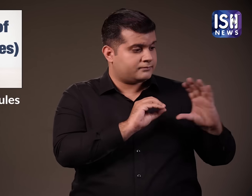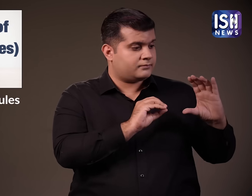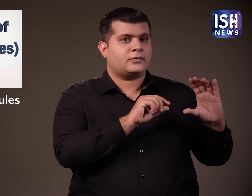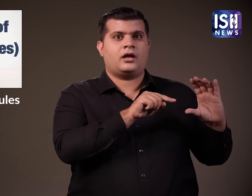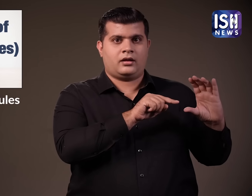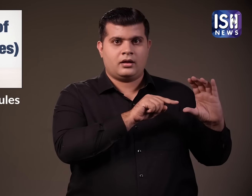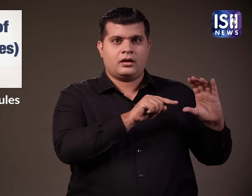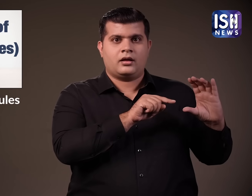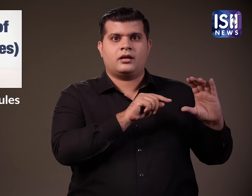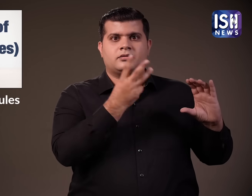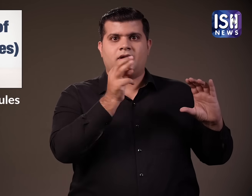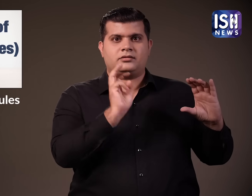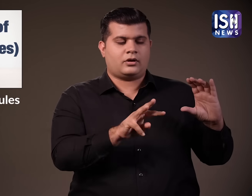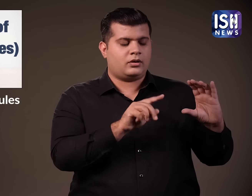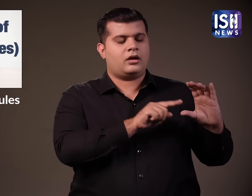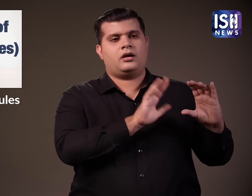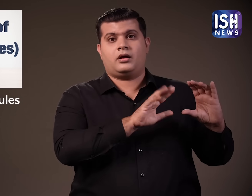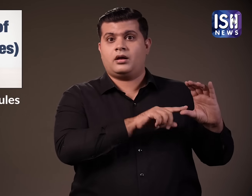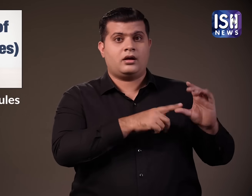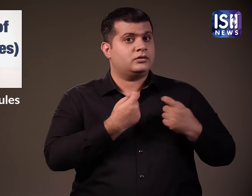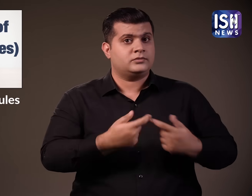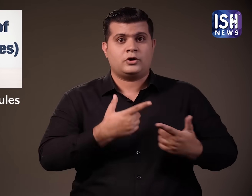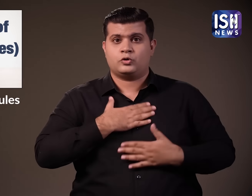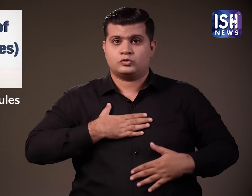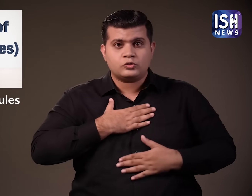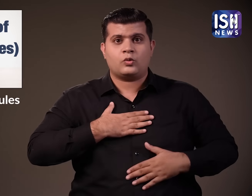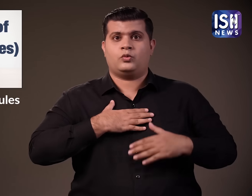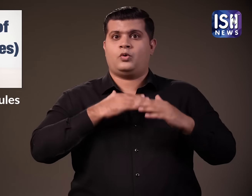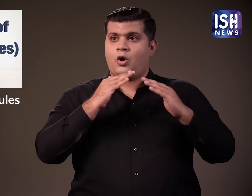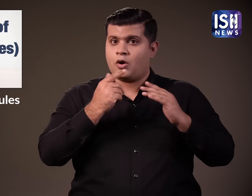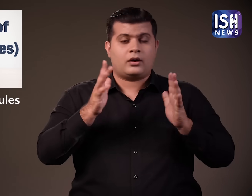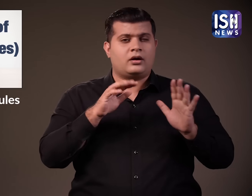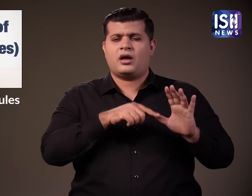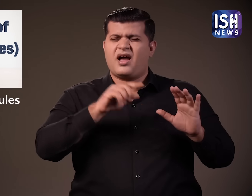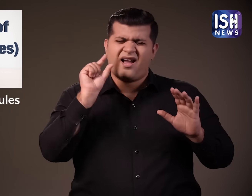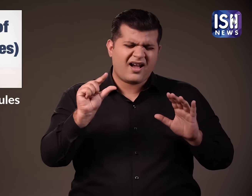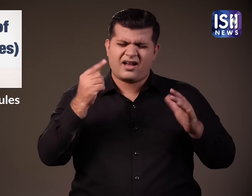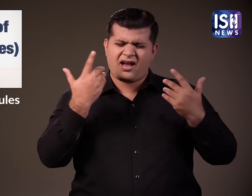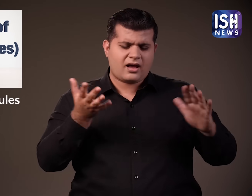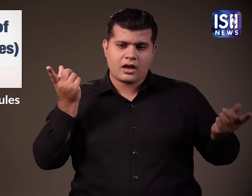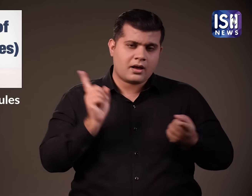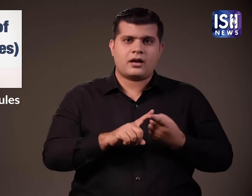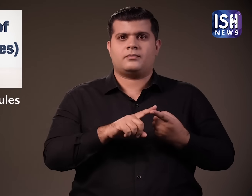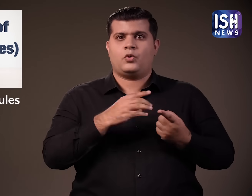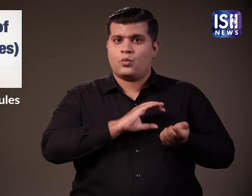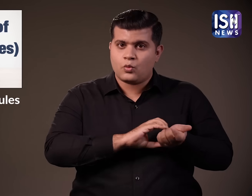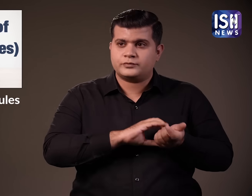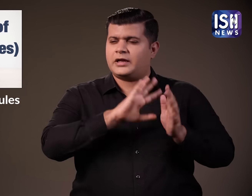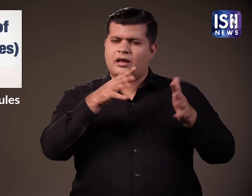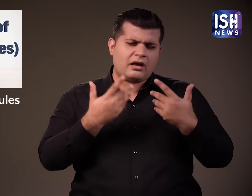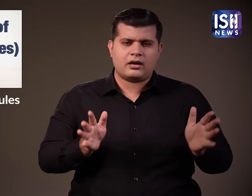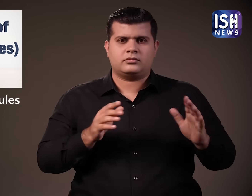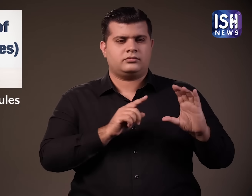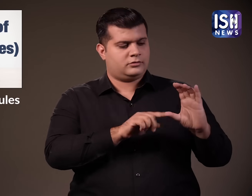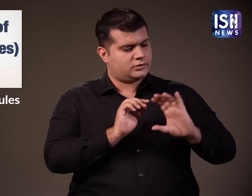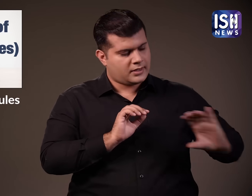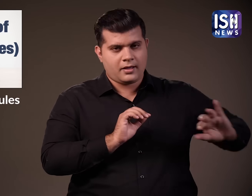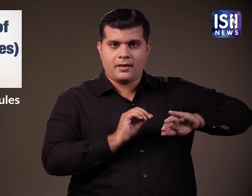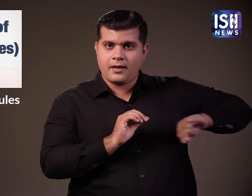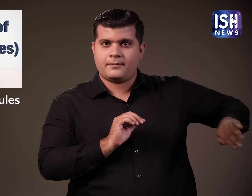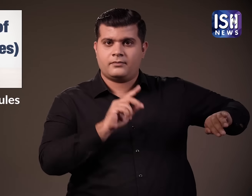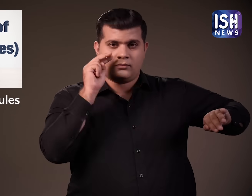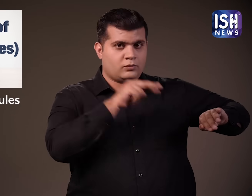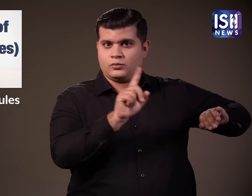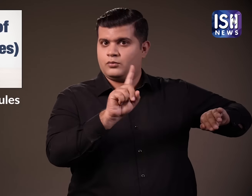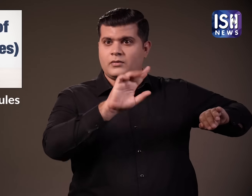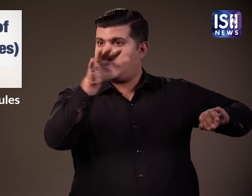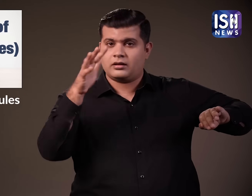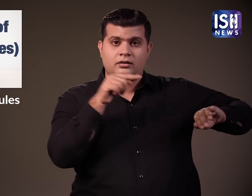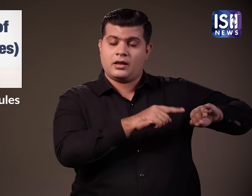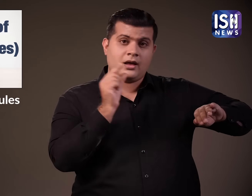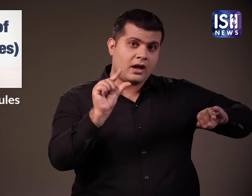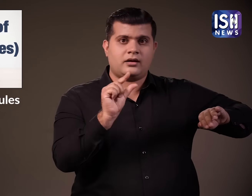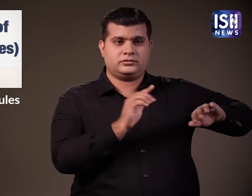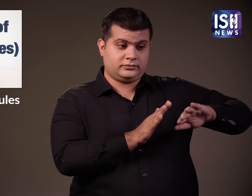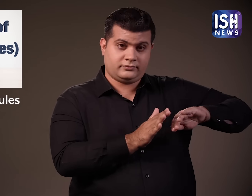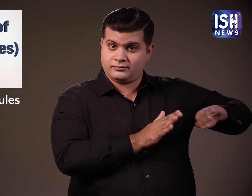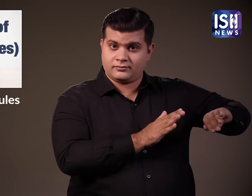The amount would soon reach ₹30,000. DO NOT touch the amount or spend it. Keep it exclusively for emergencies.